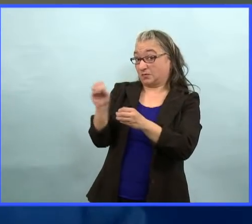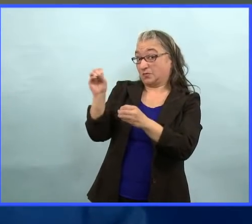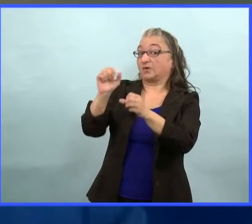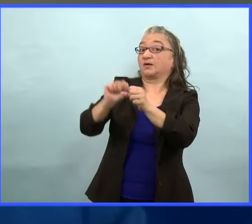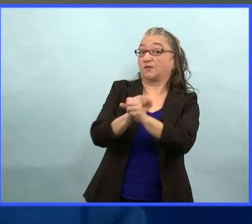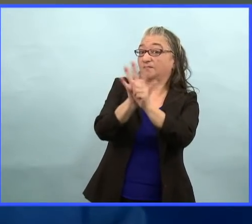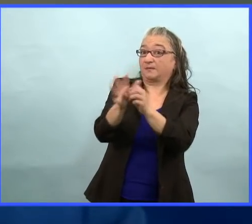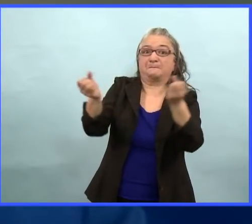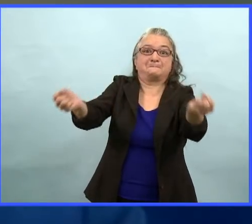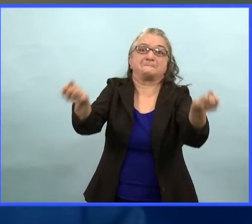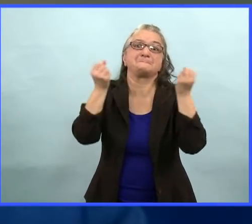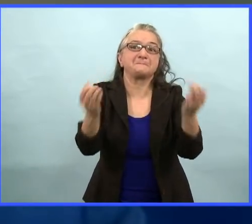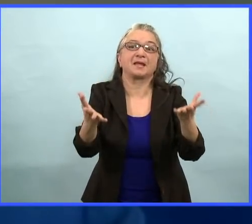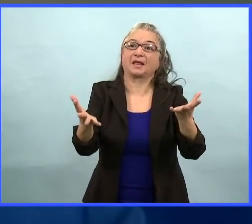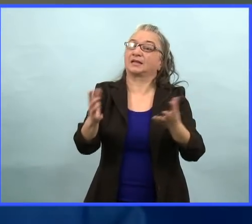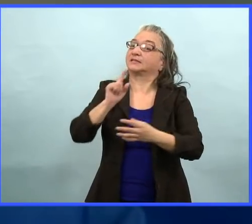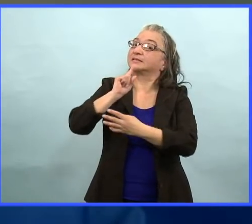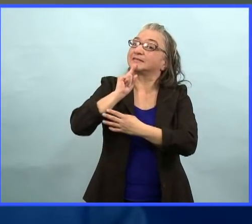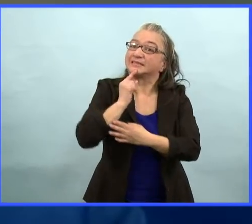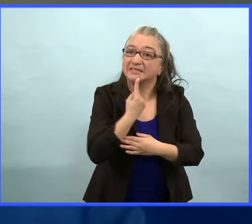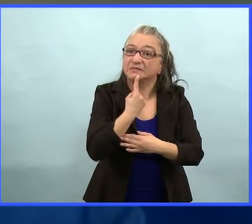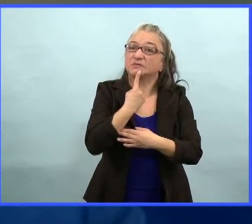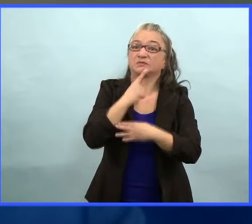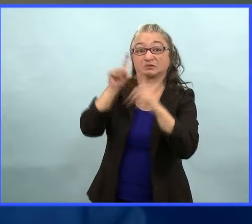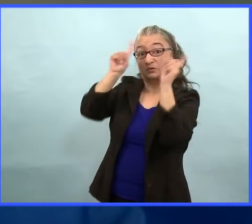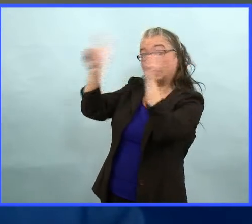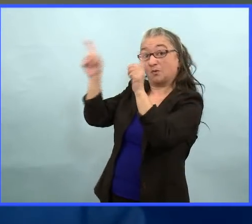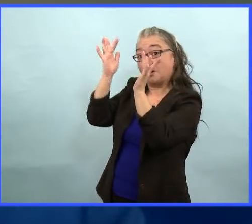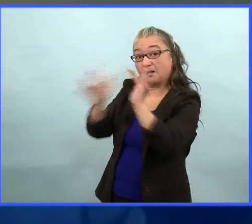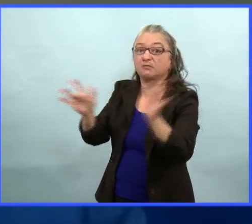there are still those in our communities who are vulnerable to severe illness